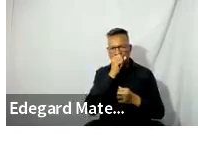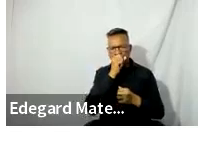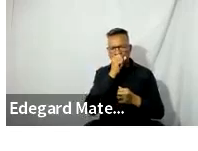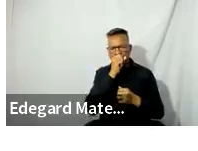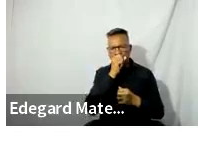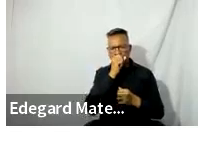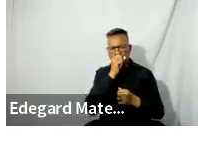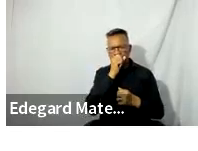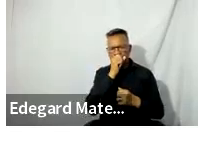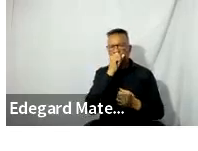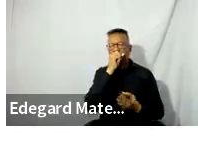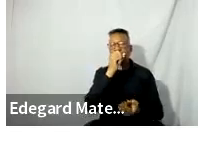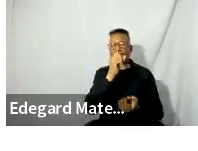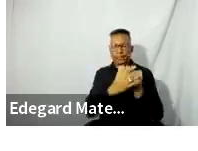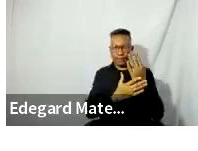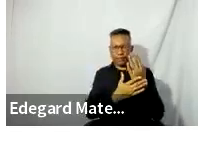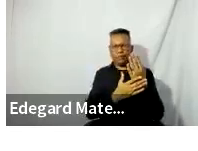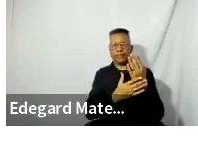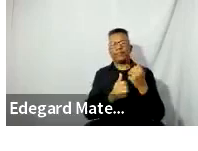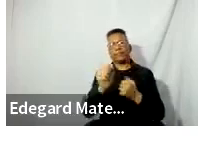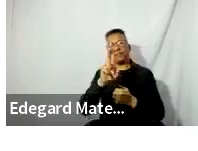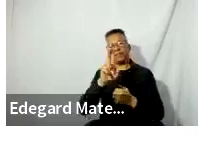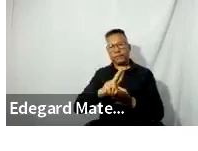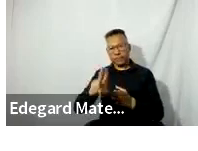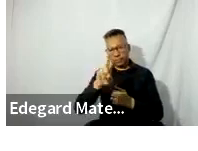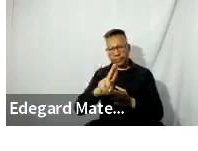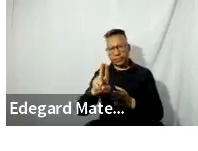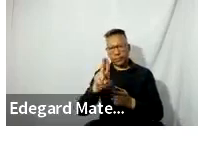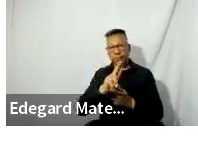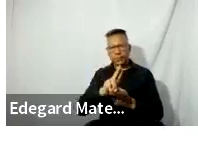used, created and used. e'll or for particular